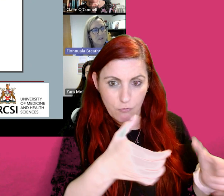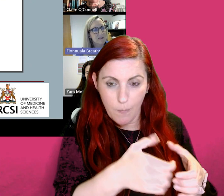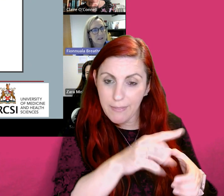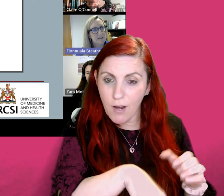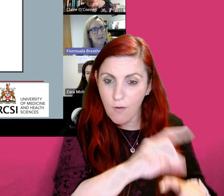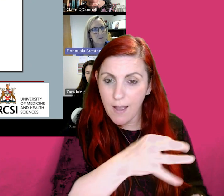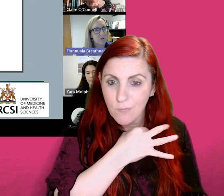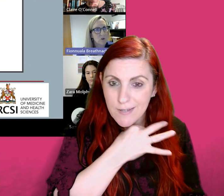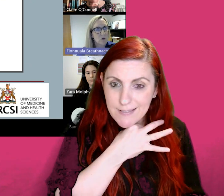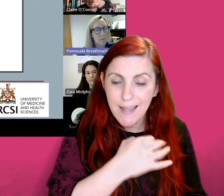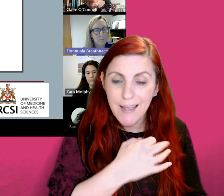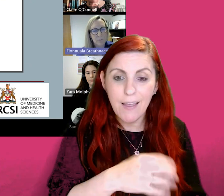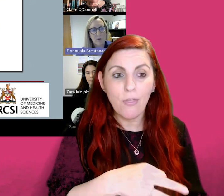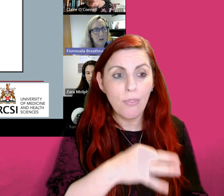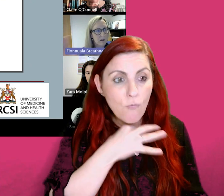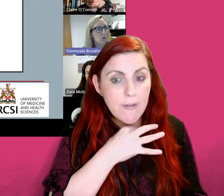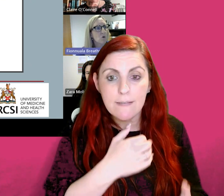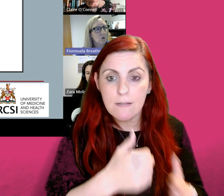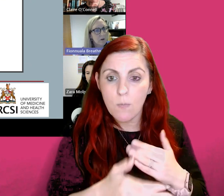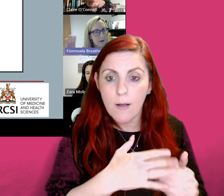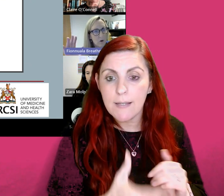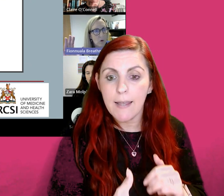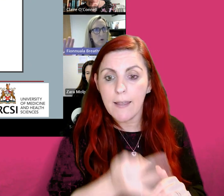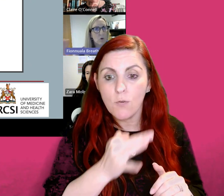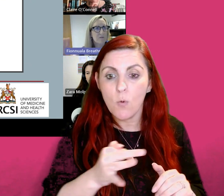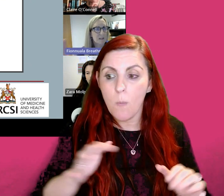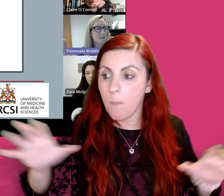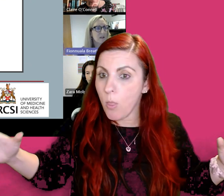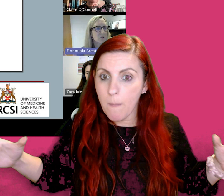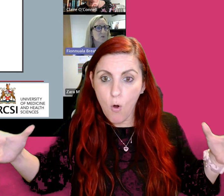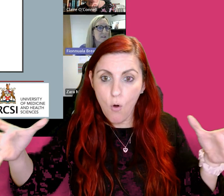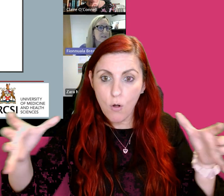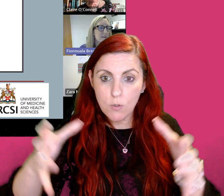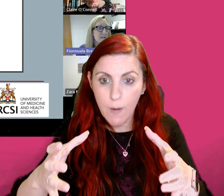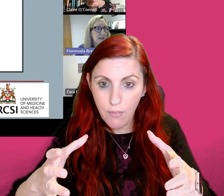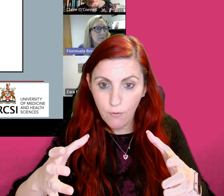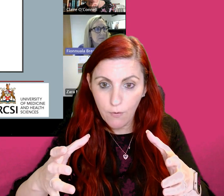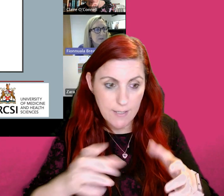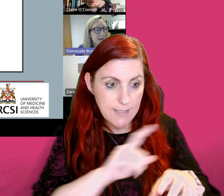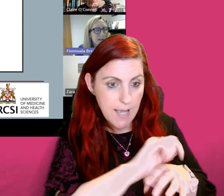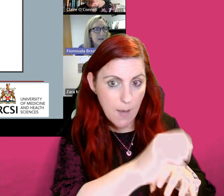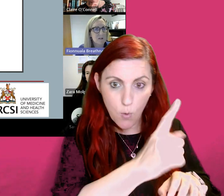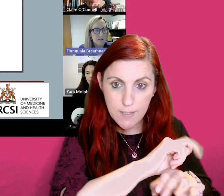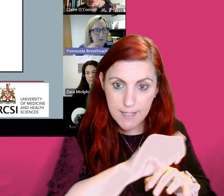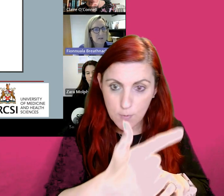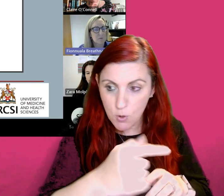the risk is that if you bundle them all all of these diagnoses in the same clinic and discuss